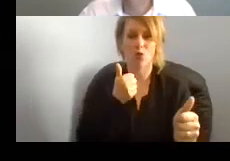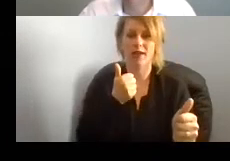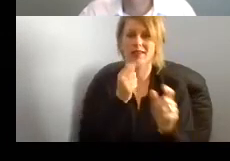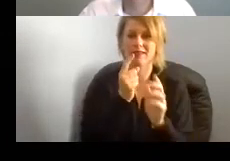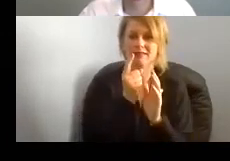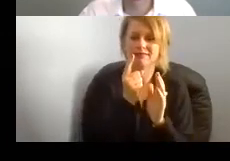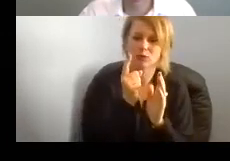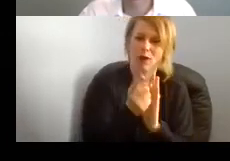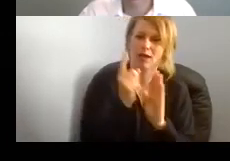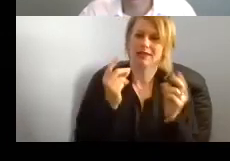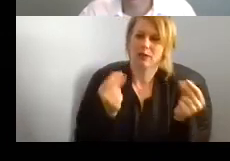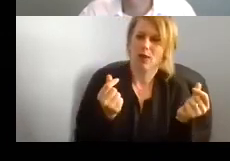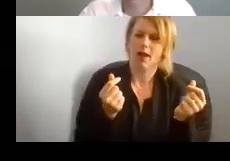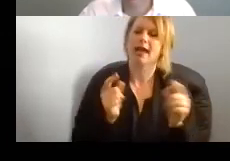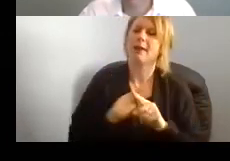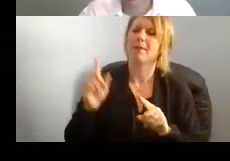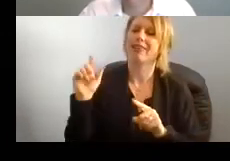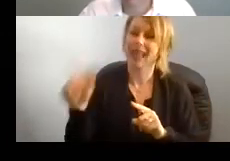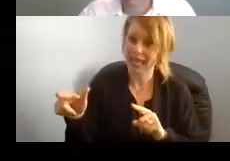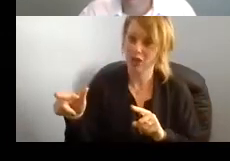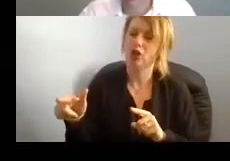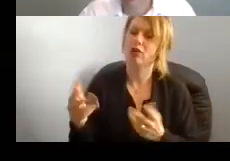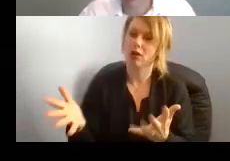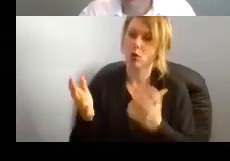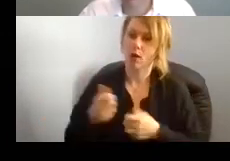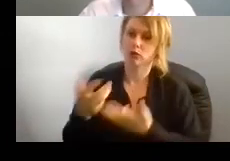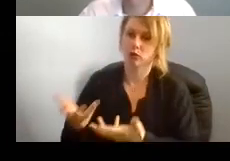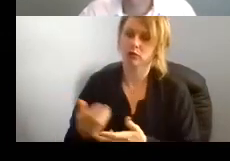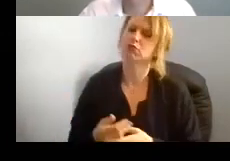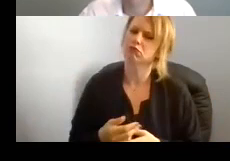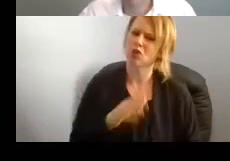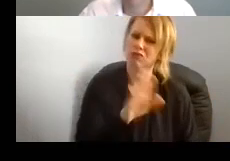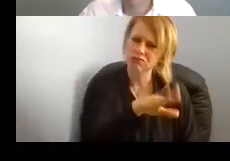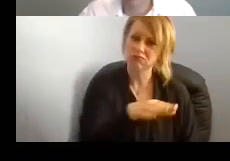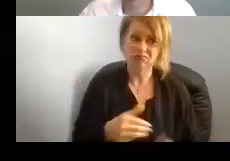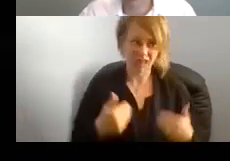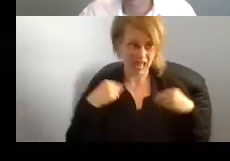You might also want to ask them who else they think they can speak to at this point. And if they say no one,